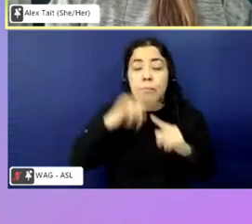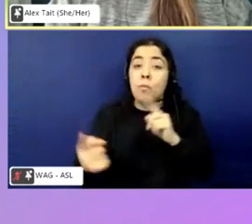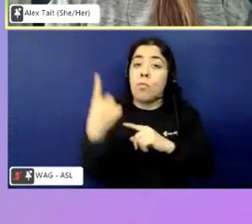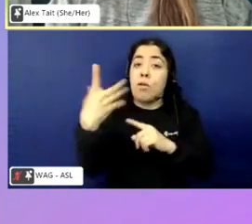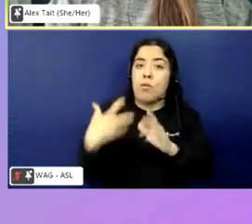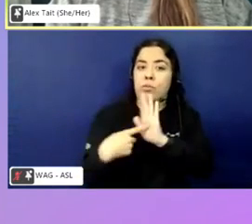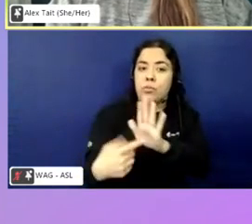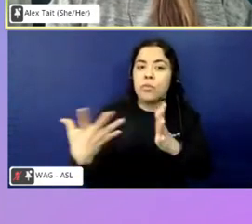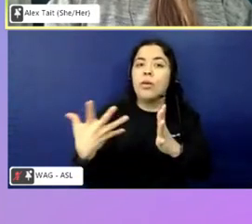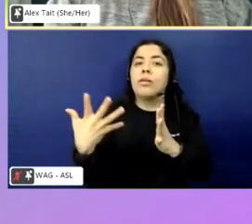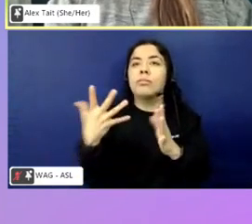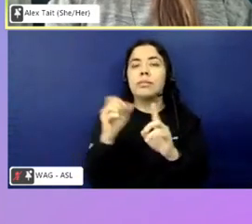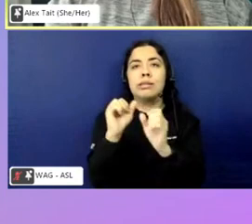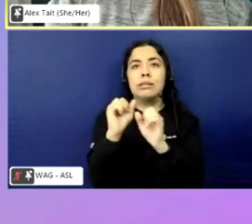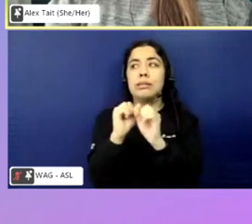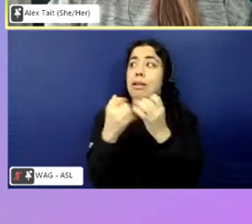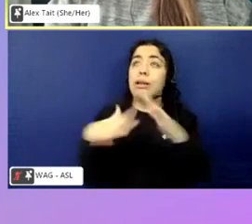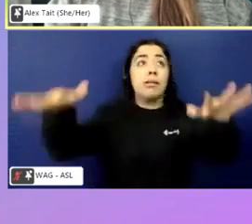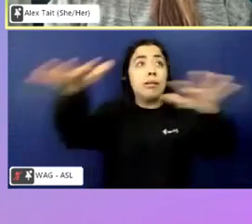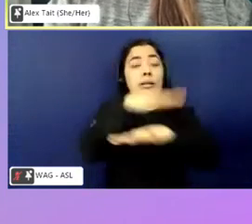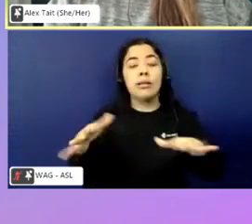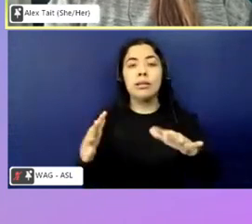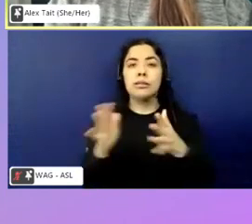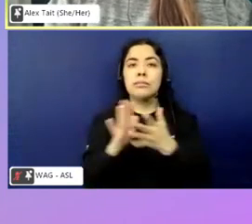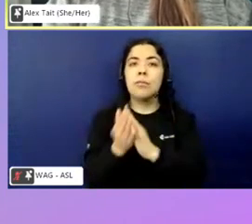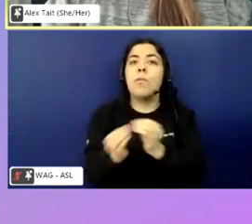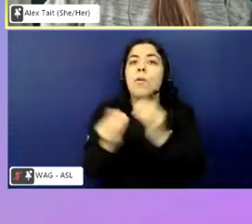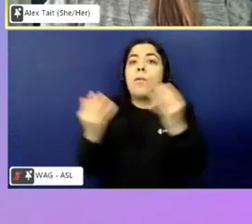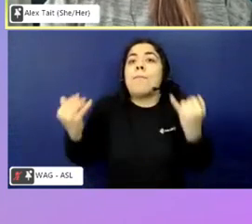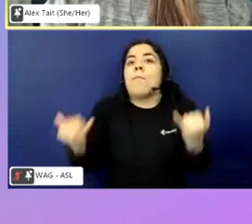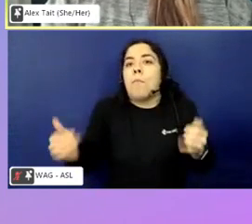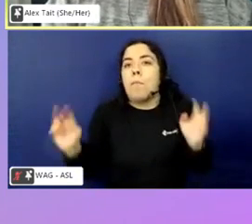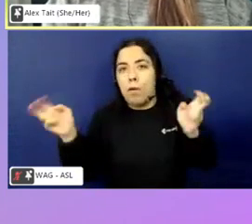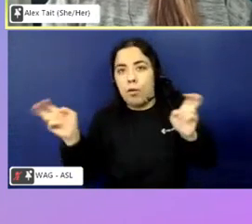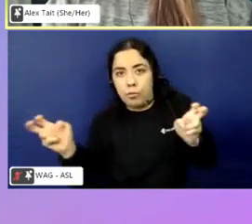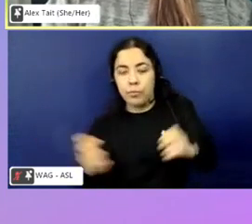contribute this but a couple I want to highlight here one